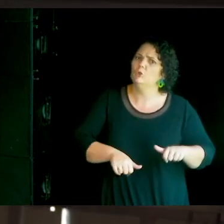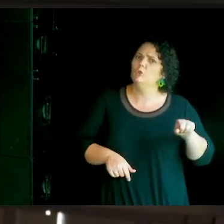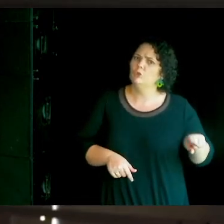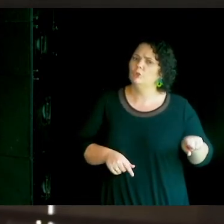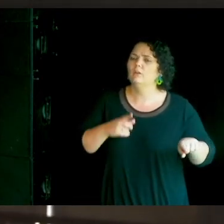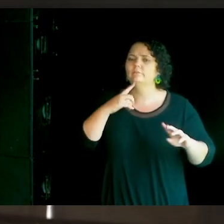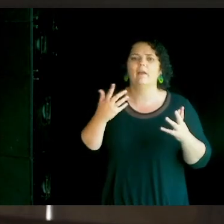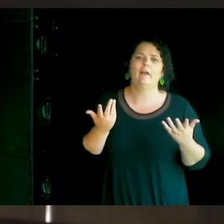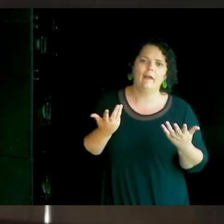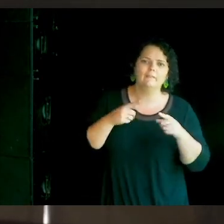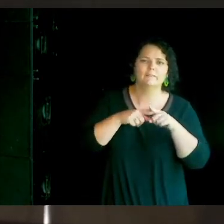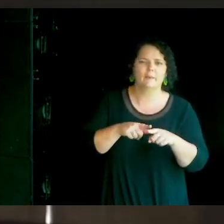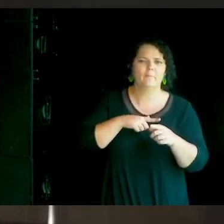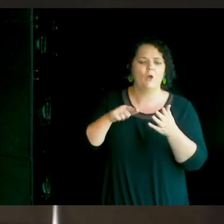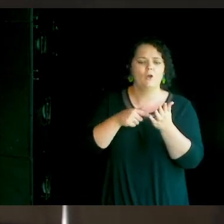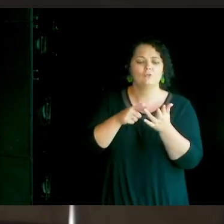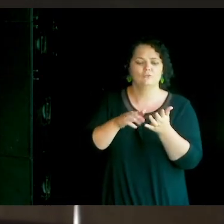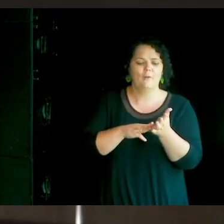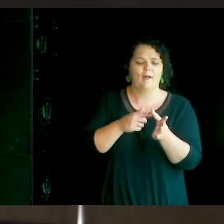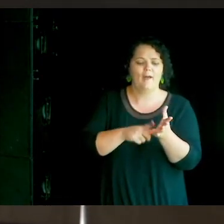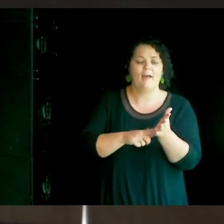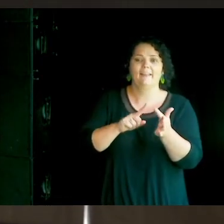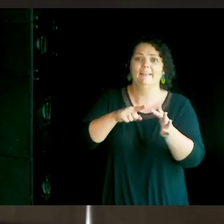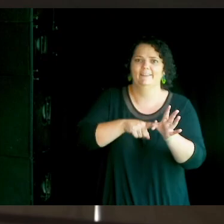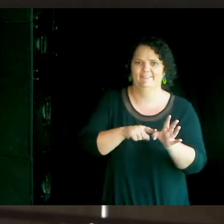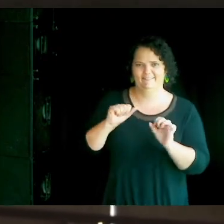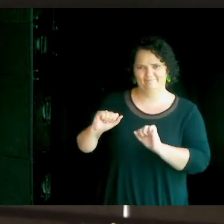already thickened it and sometimes I don't use it some people use egg and some people don't